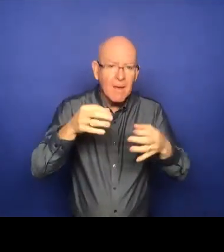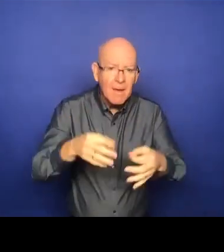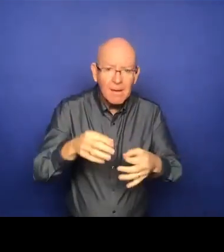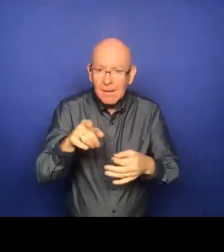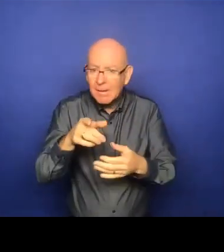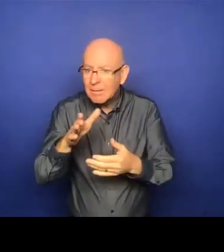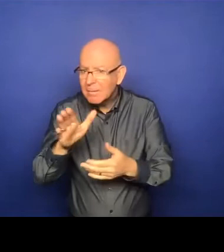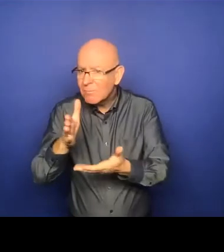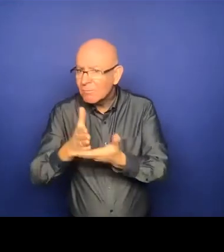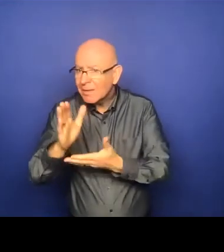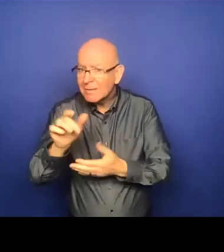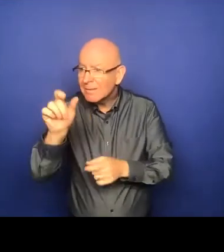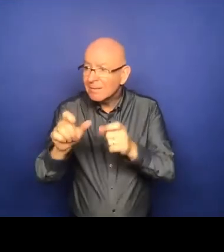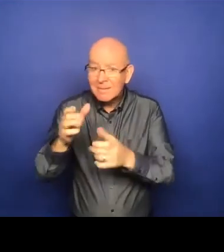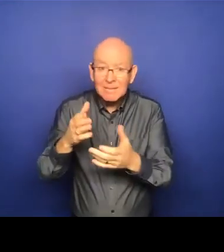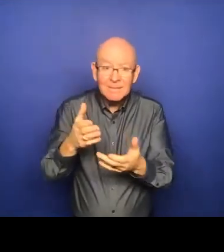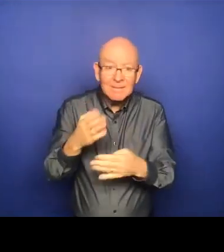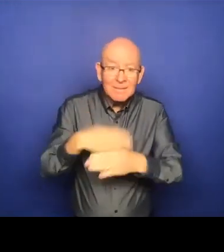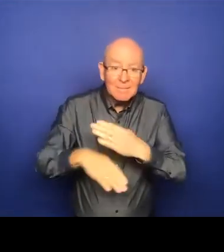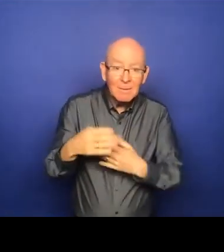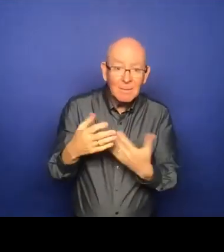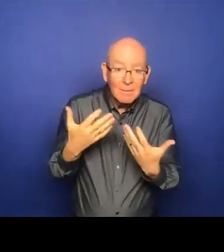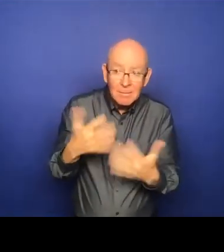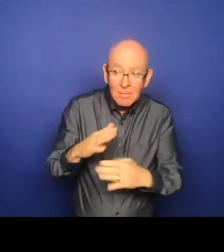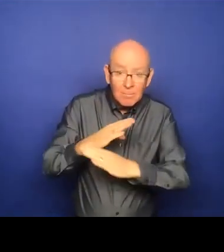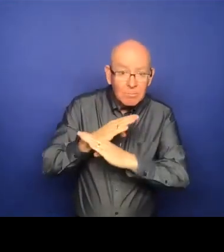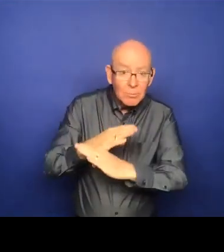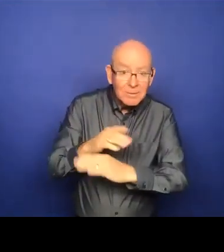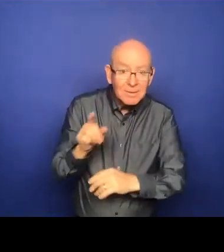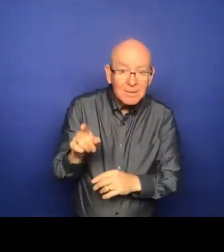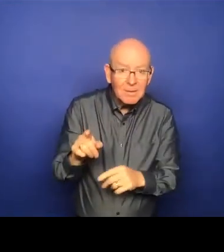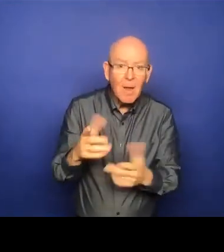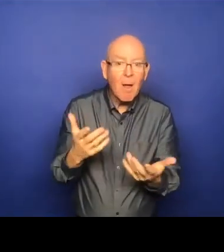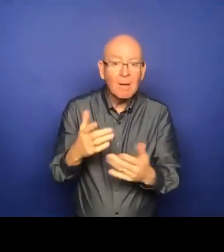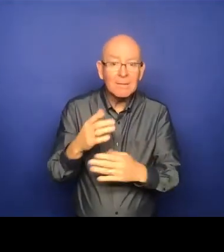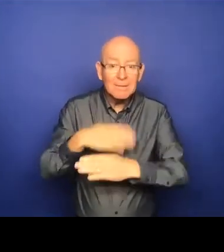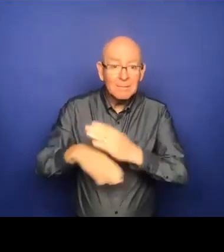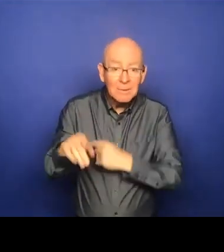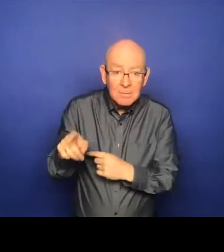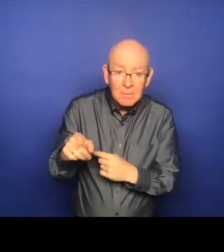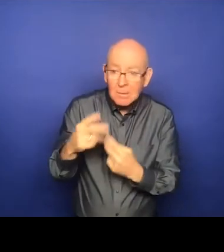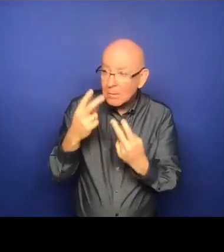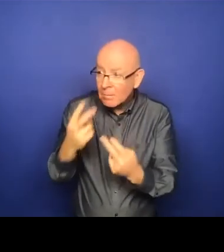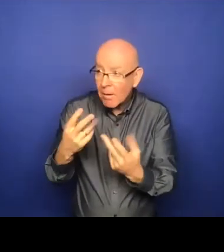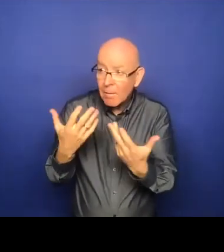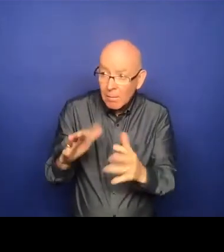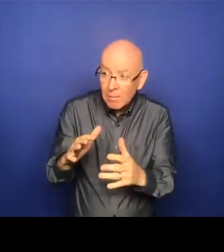all COVID-19 planning and programming, and I think it's been well established that we really do need some data in order to appropriately